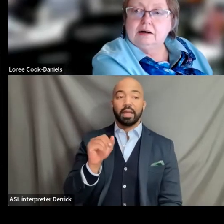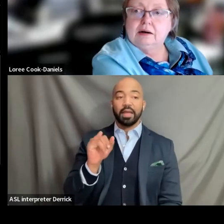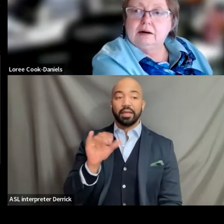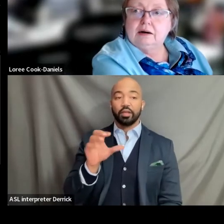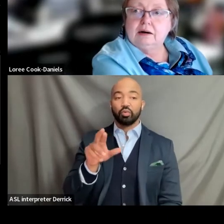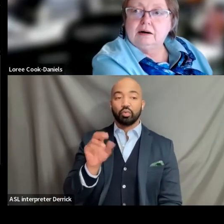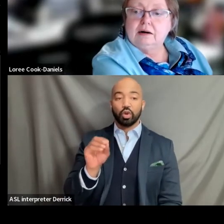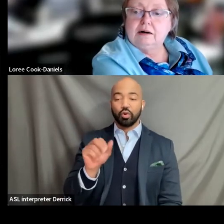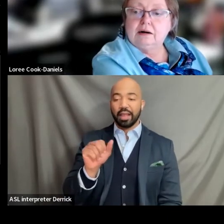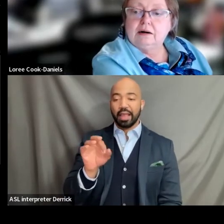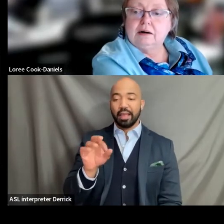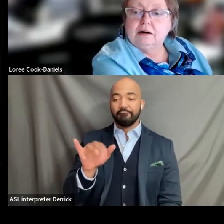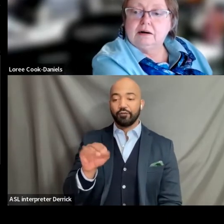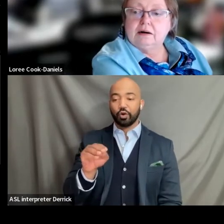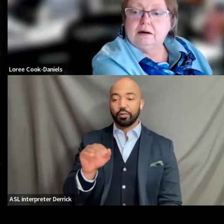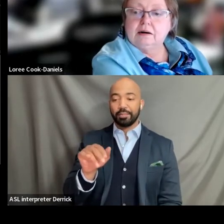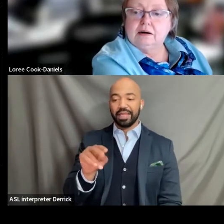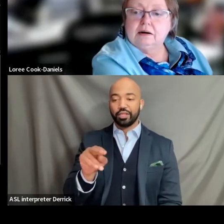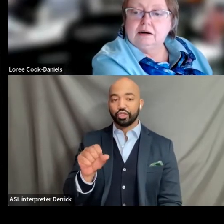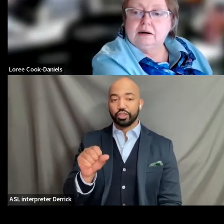Mindfulness, normalize how hurtful this can be.